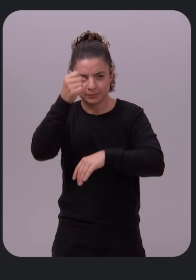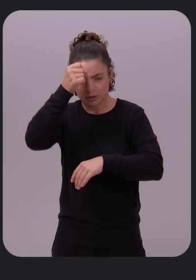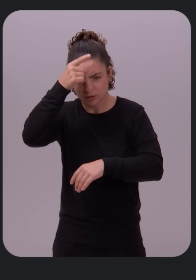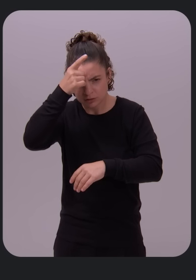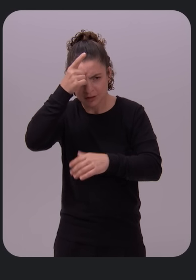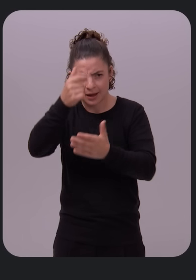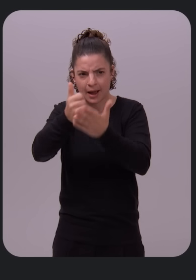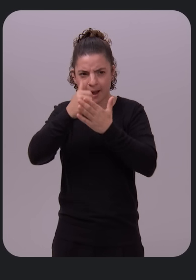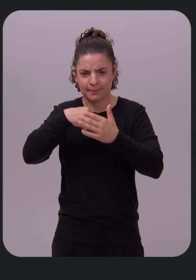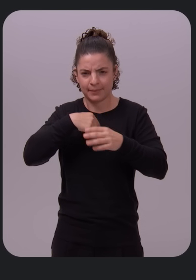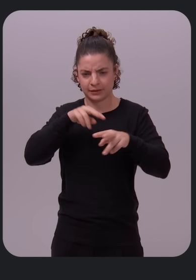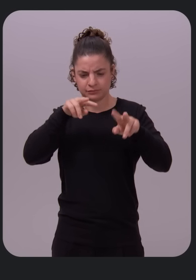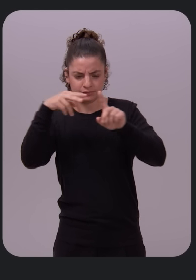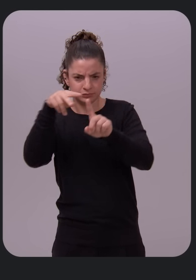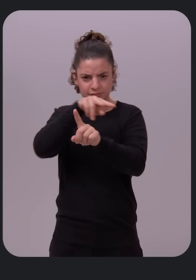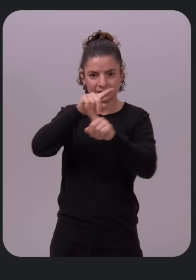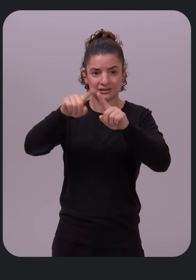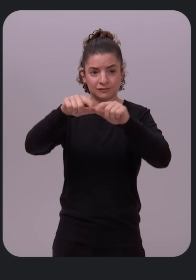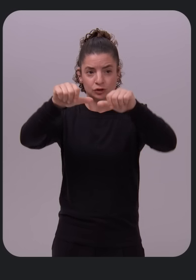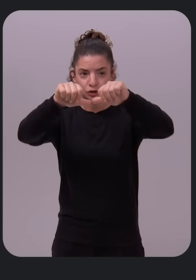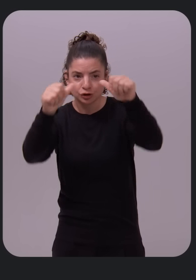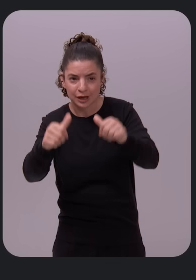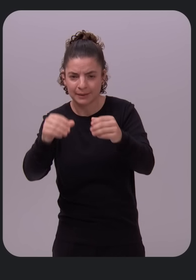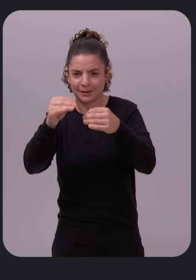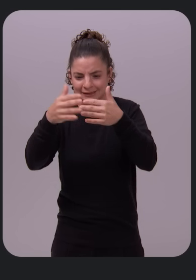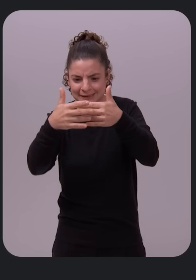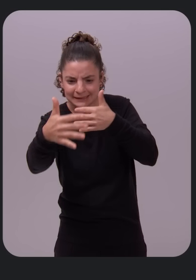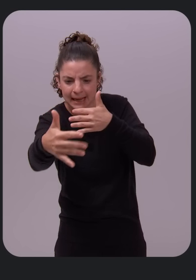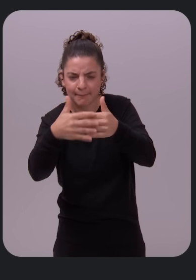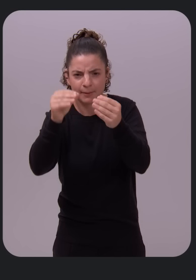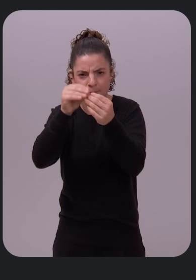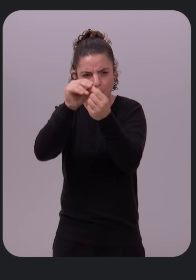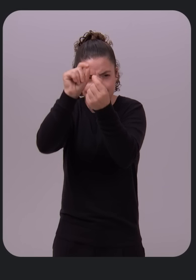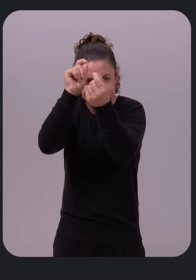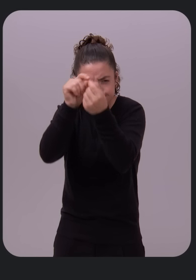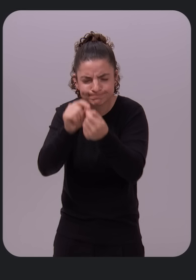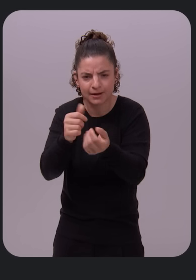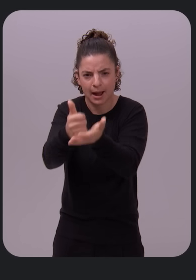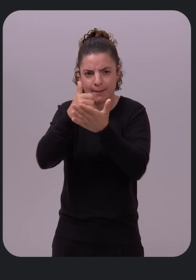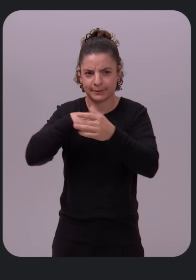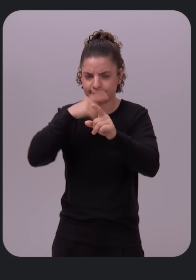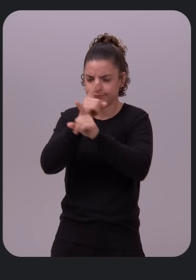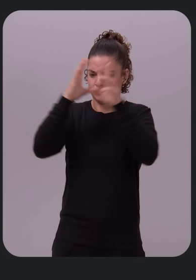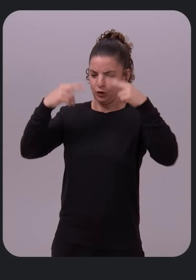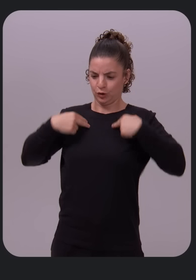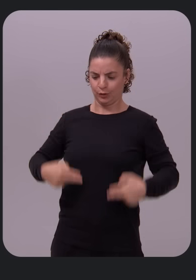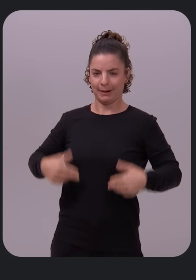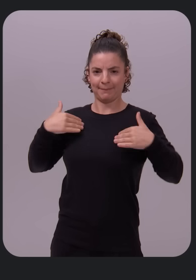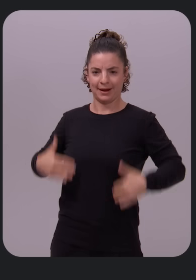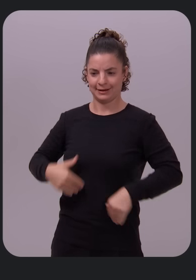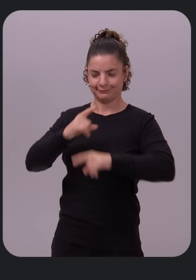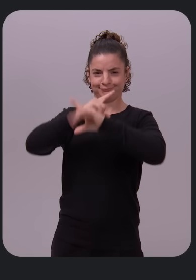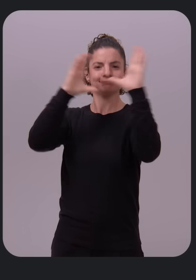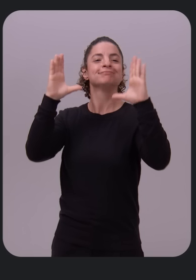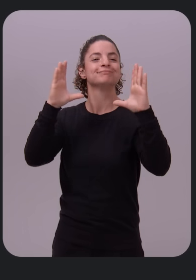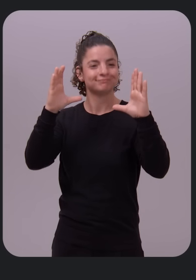which allows us to perceive shapes and depths more accurately, helping us better visualize the human body.